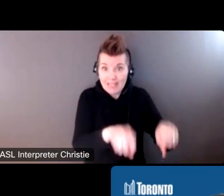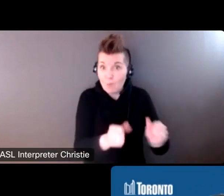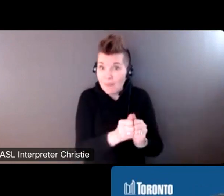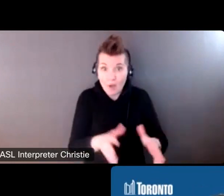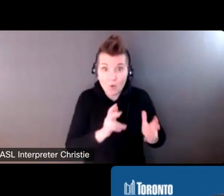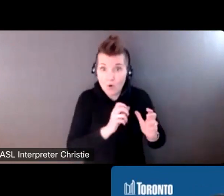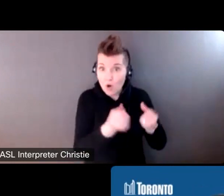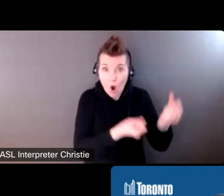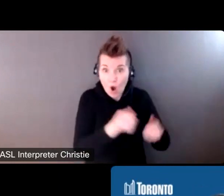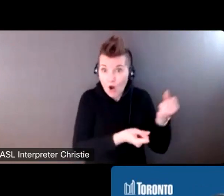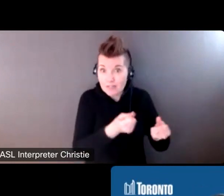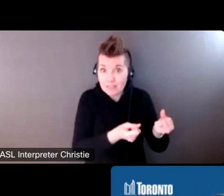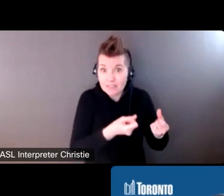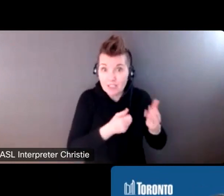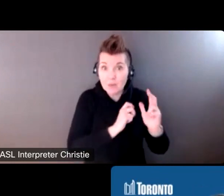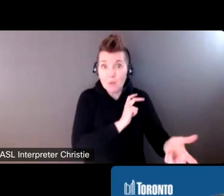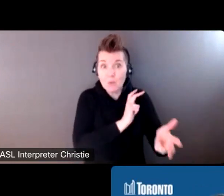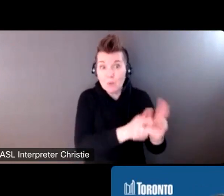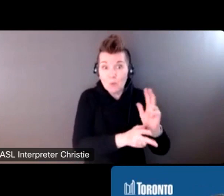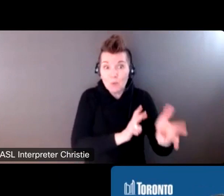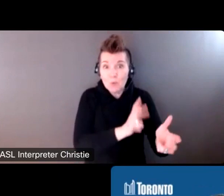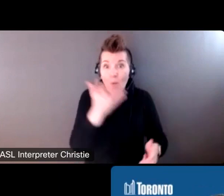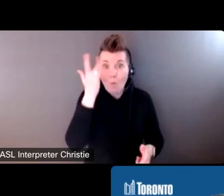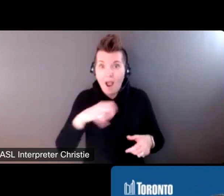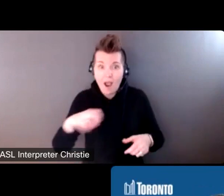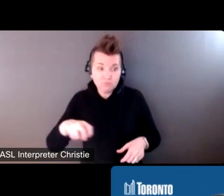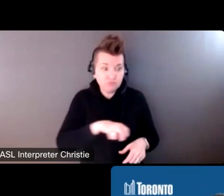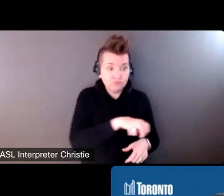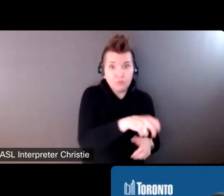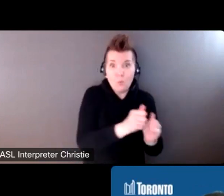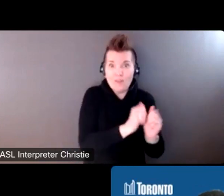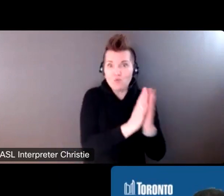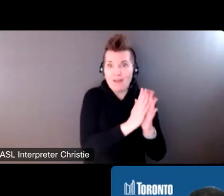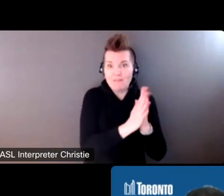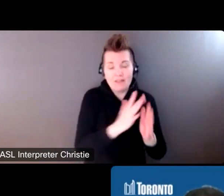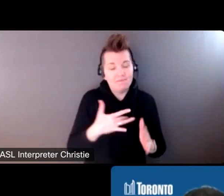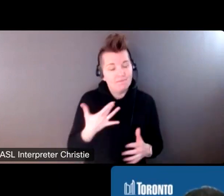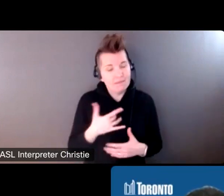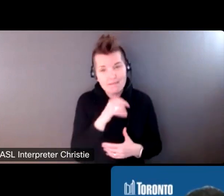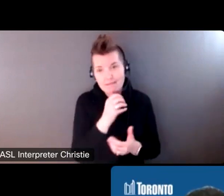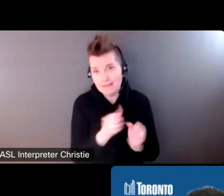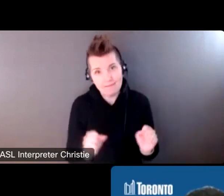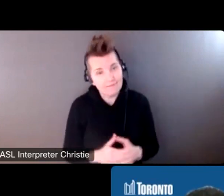is stressful and feels quite unsafe.